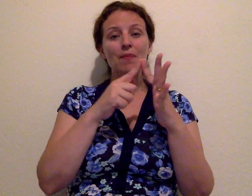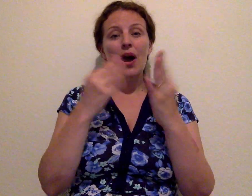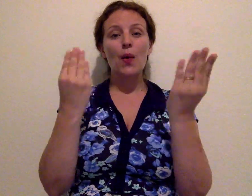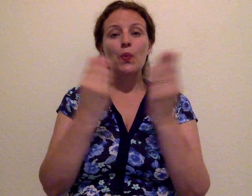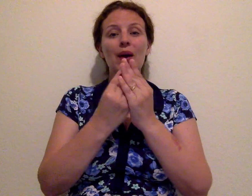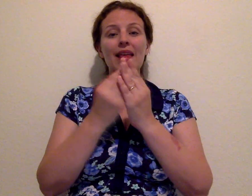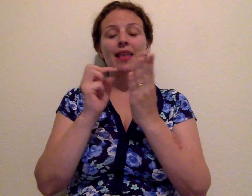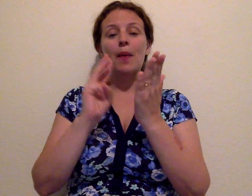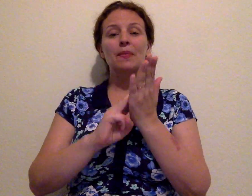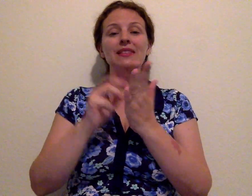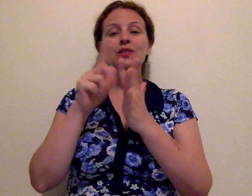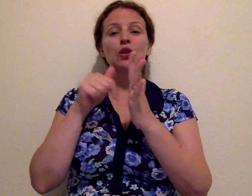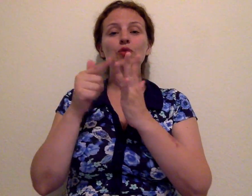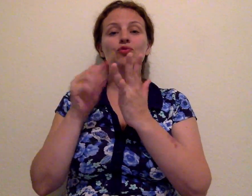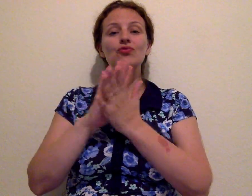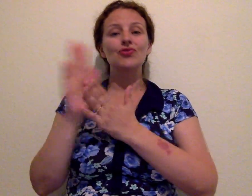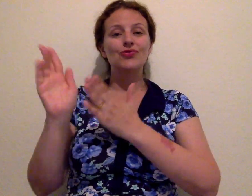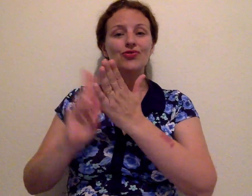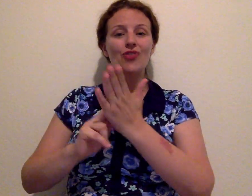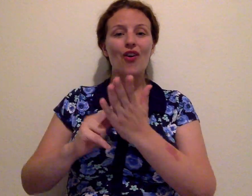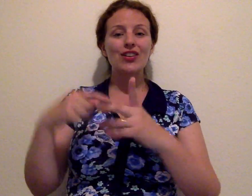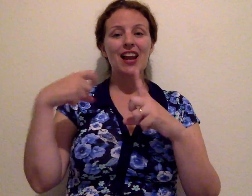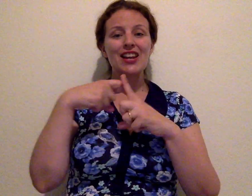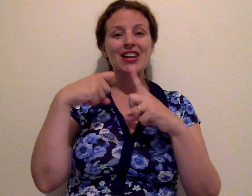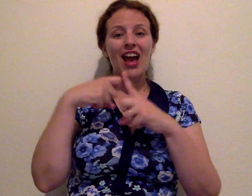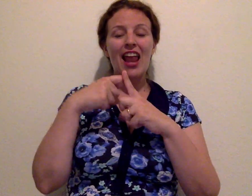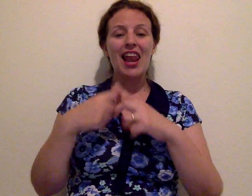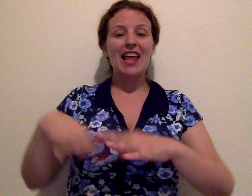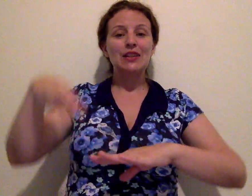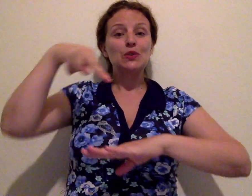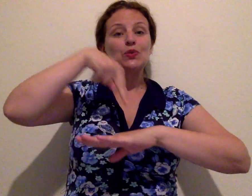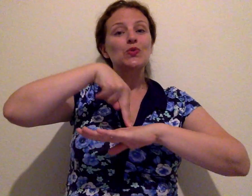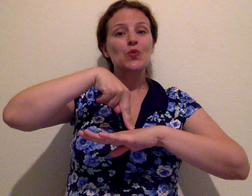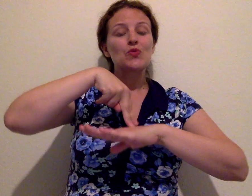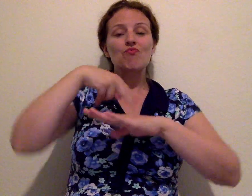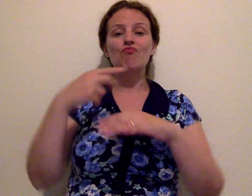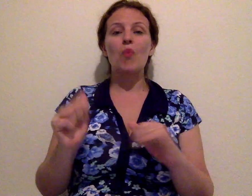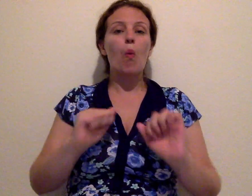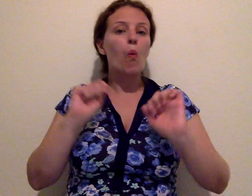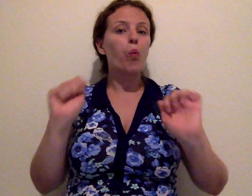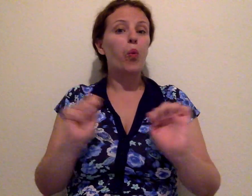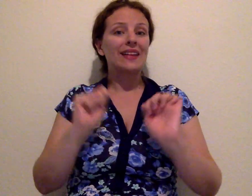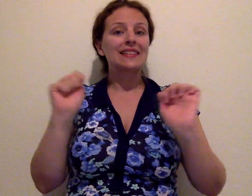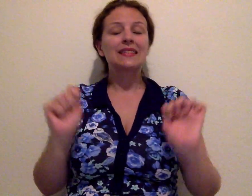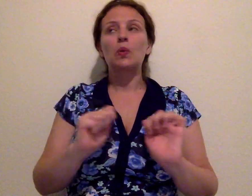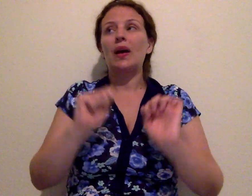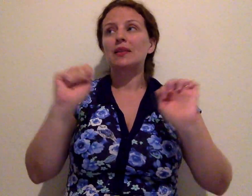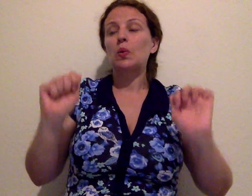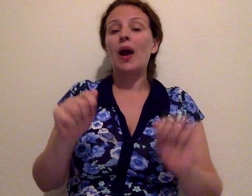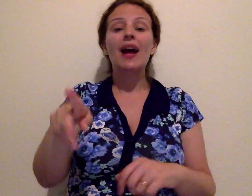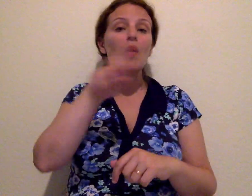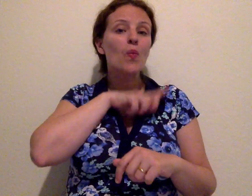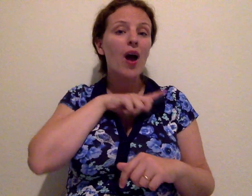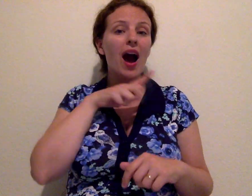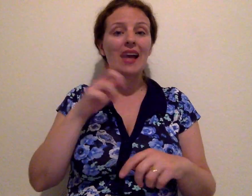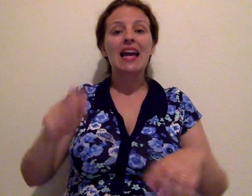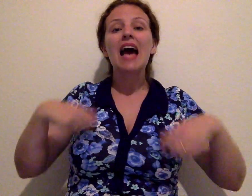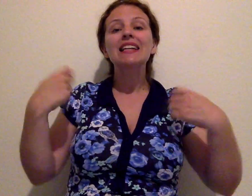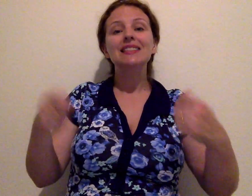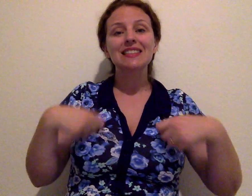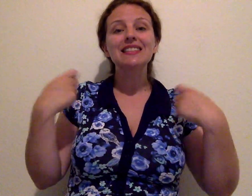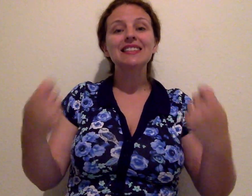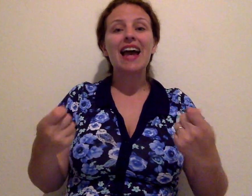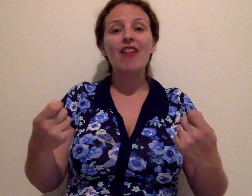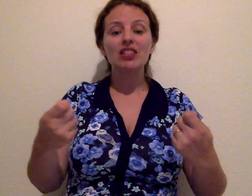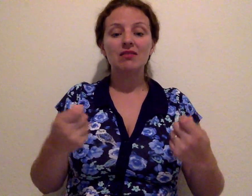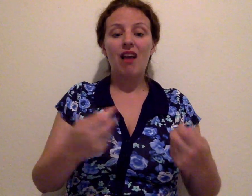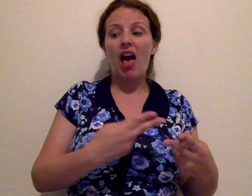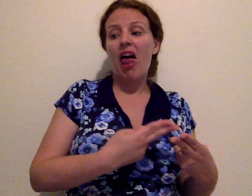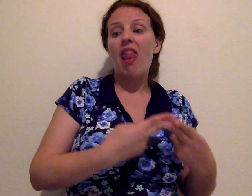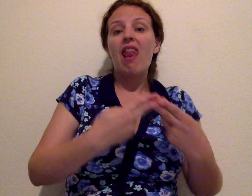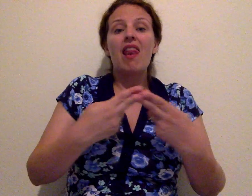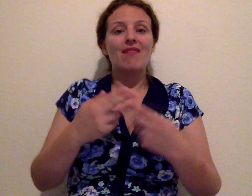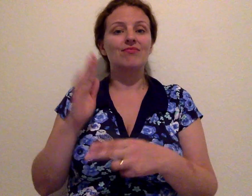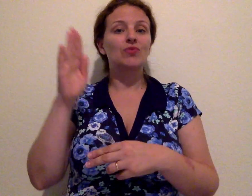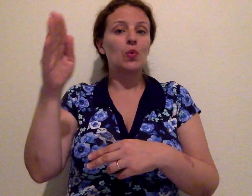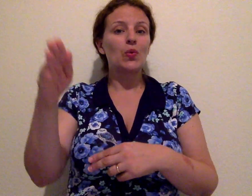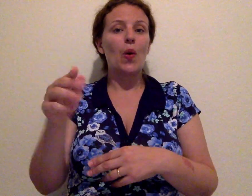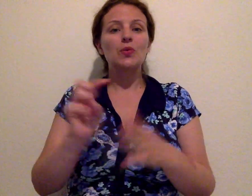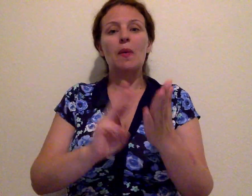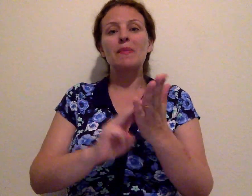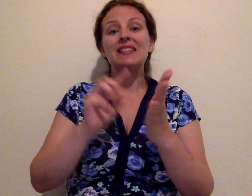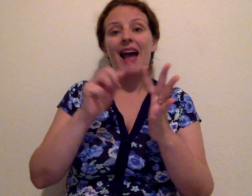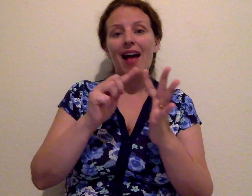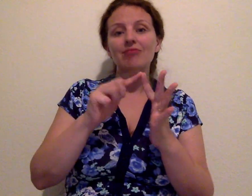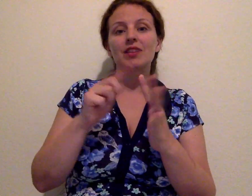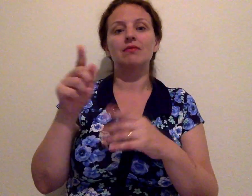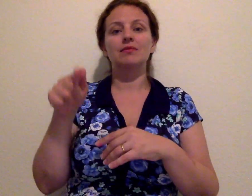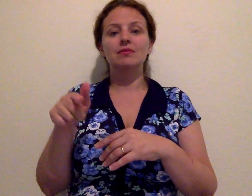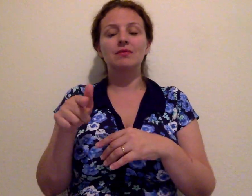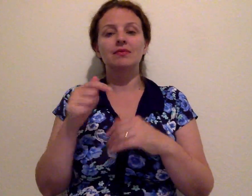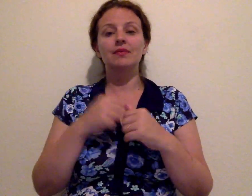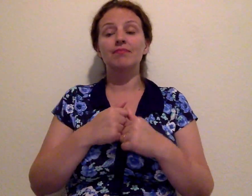Emma stood with Mr John Knightley stood outside waiting for the coach to arrive to take them to Mr Elton's.